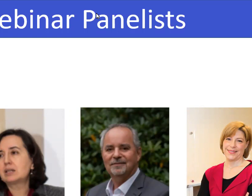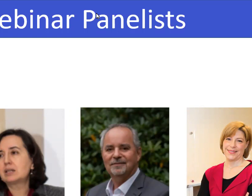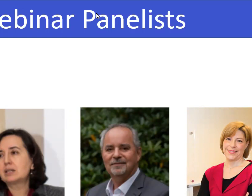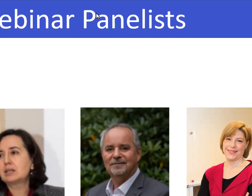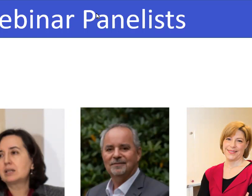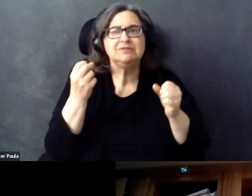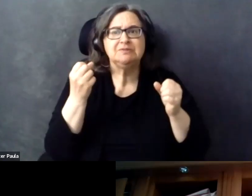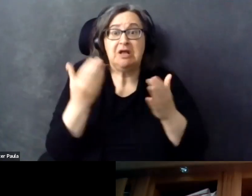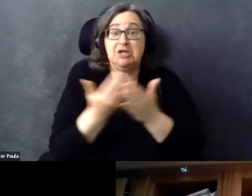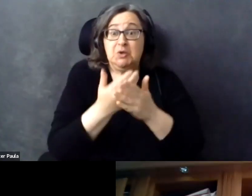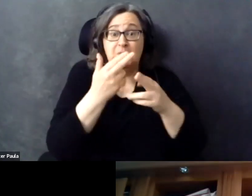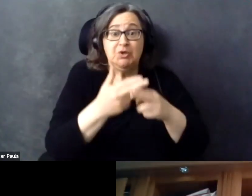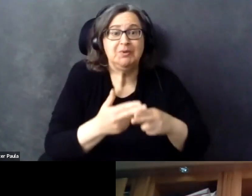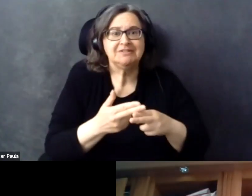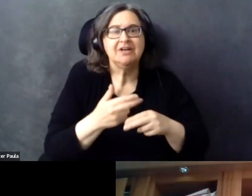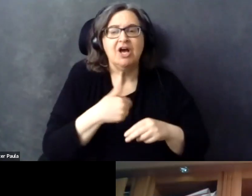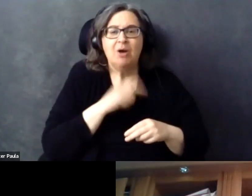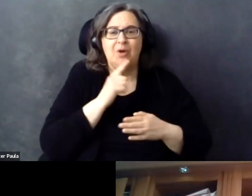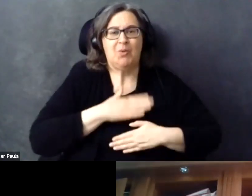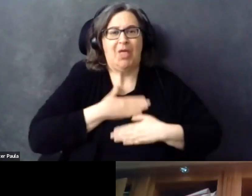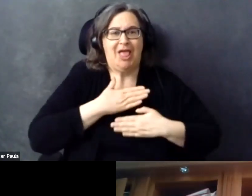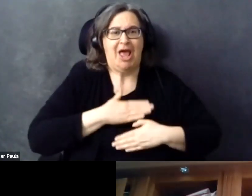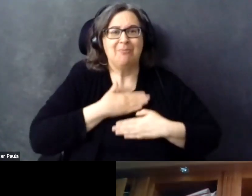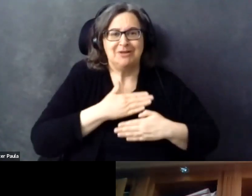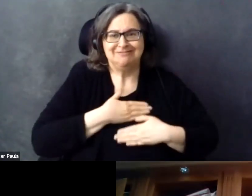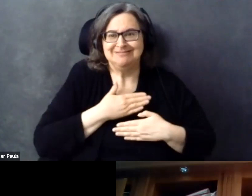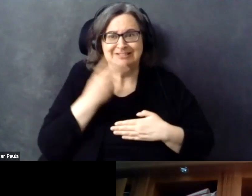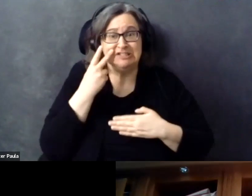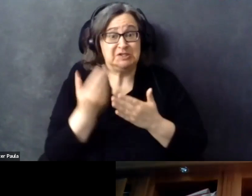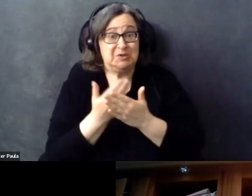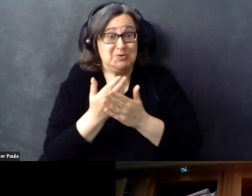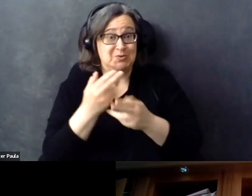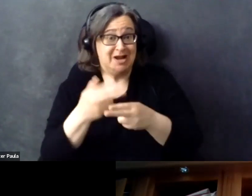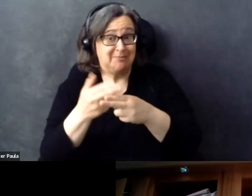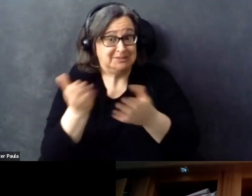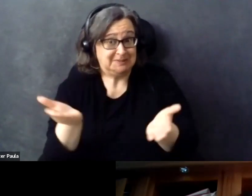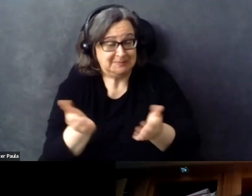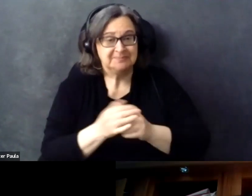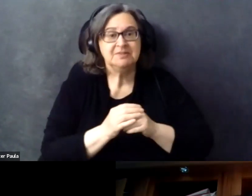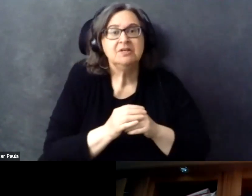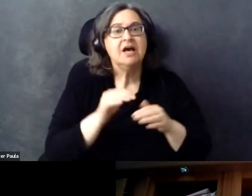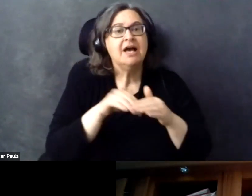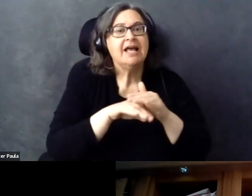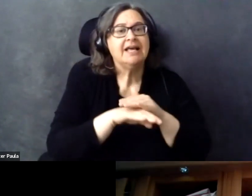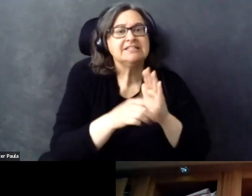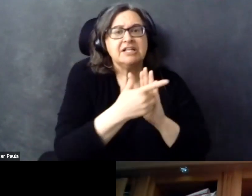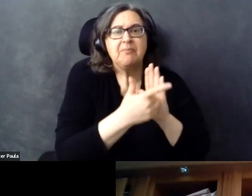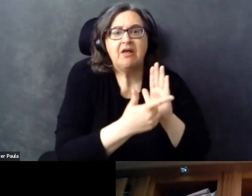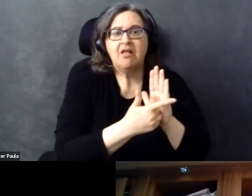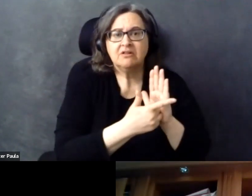looking to who is in the participant list, but I see also quite a lot of new names. So I'm really